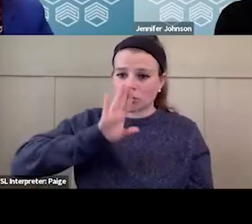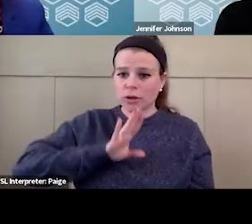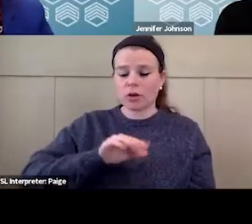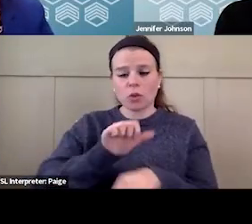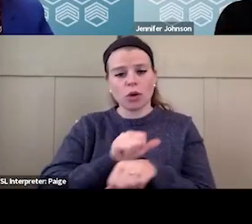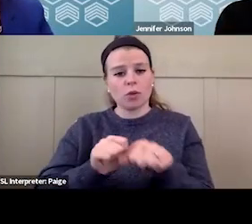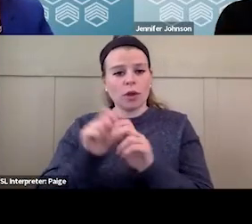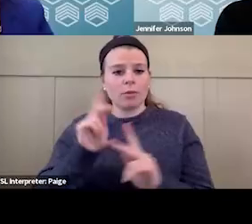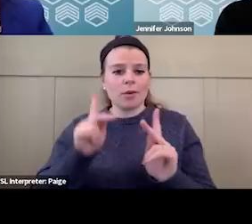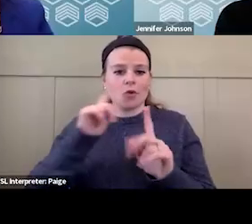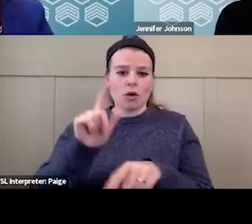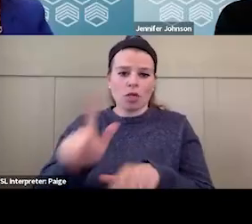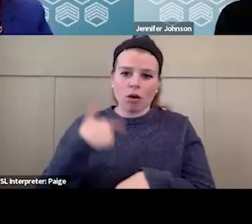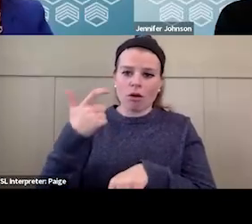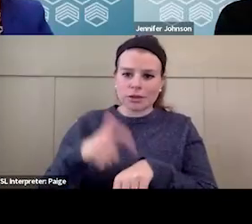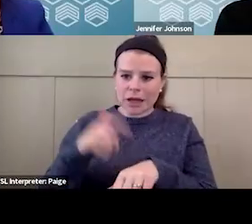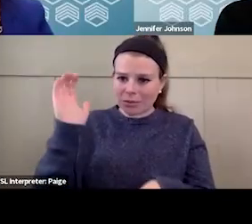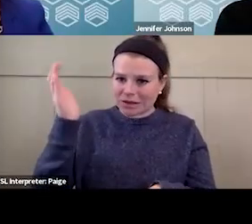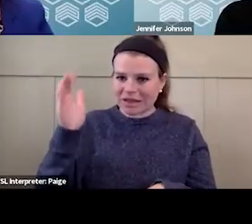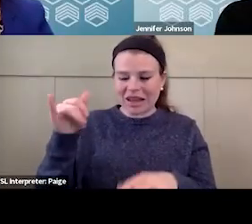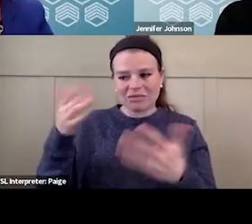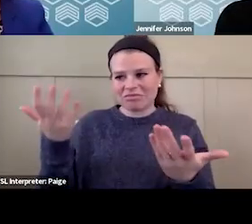people for a long time, and it seemed like nothing was working, you know,